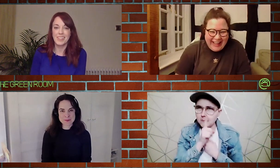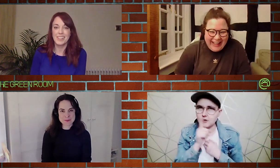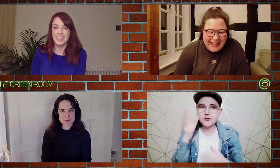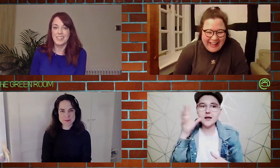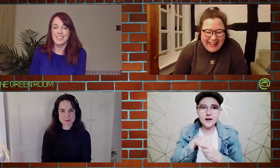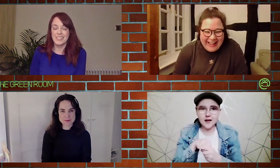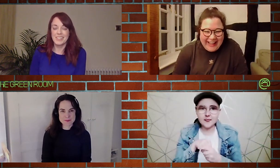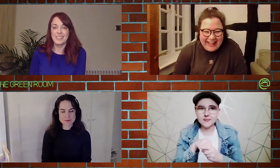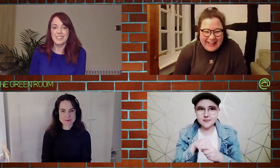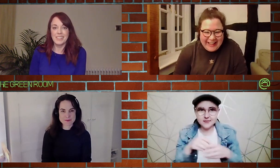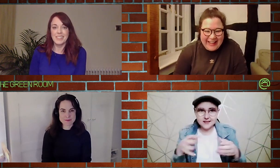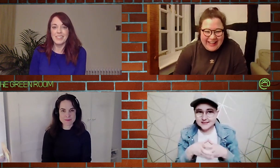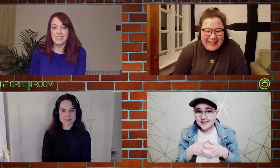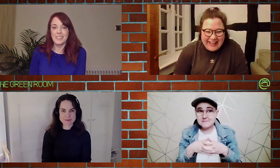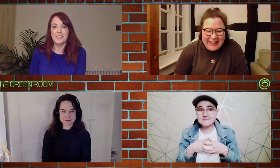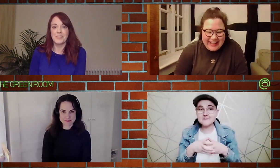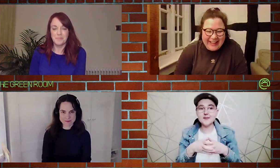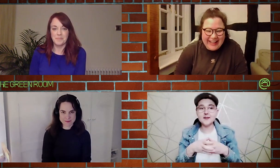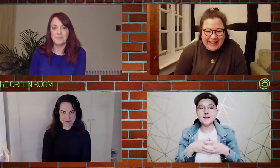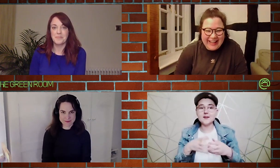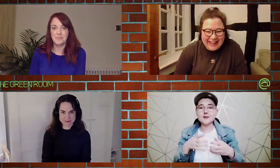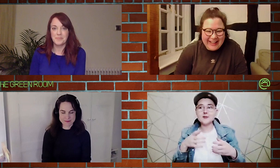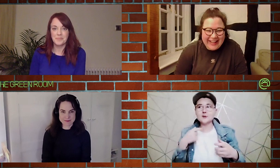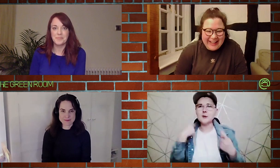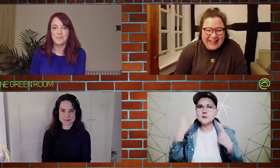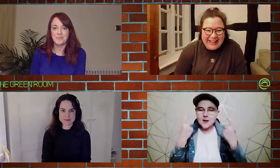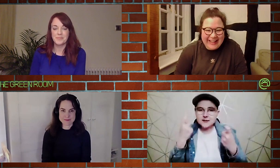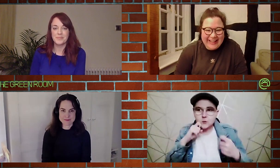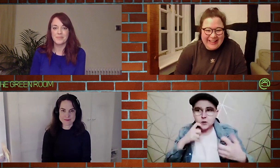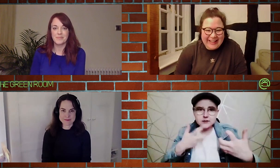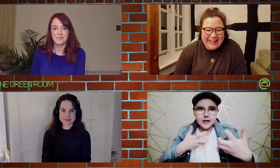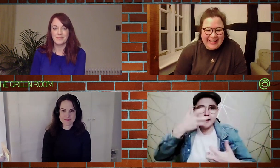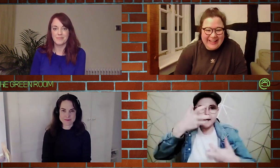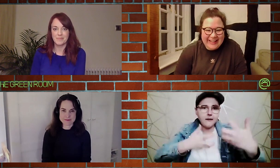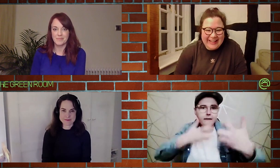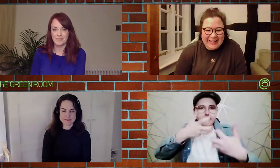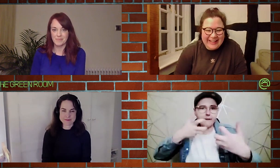I thought, I'll probably be the only non-binary person in that team.